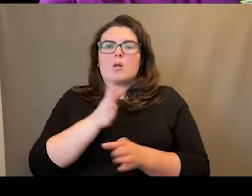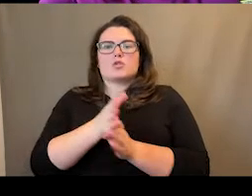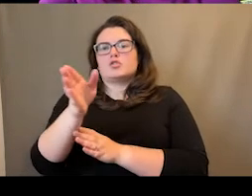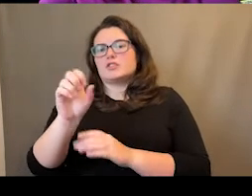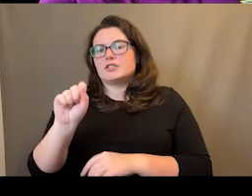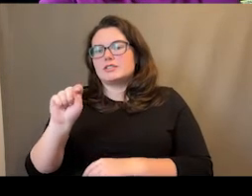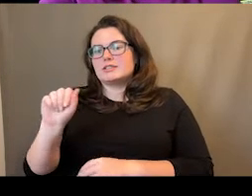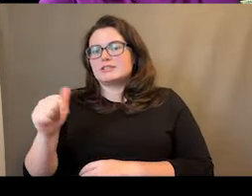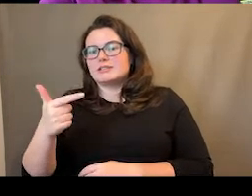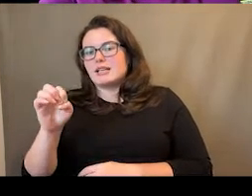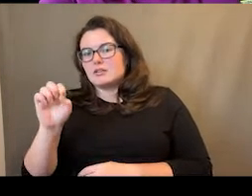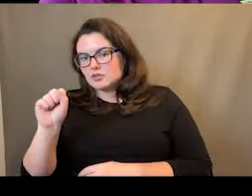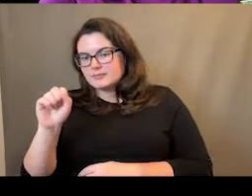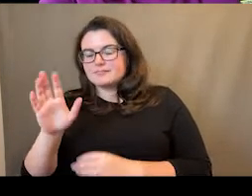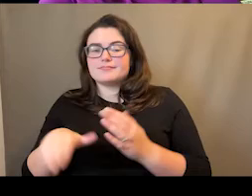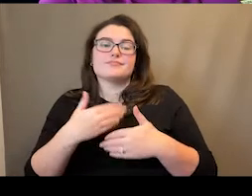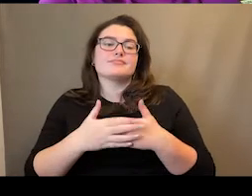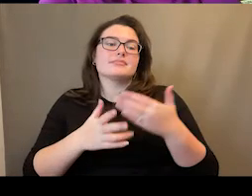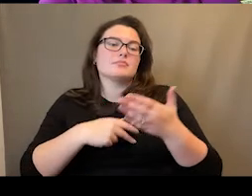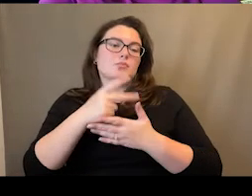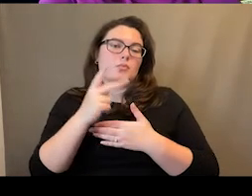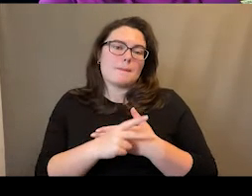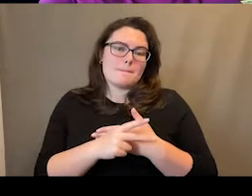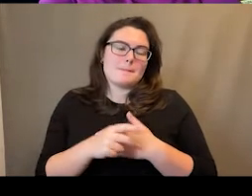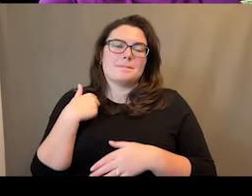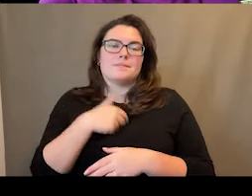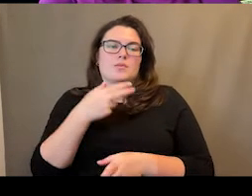The next program, we call it the REU.